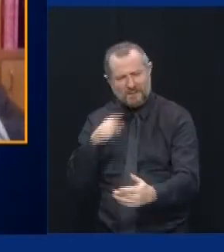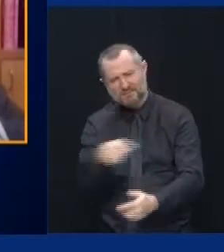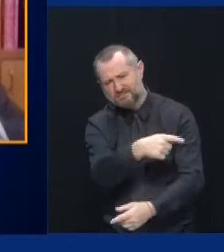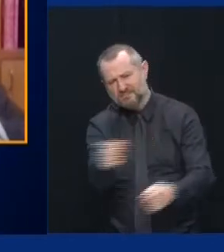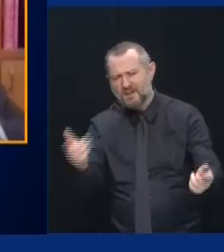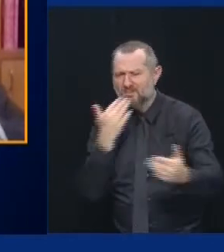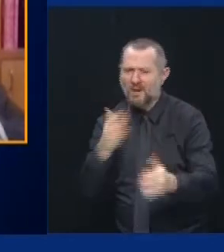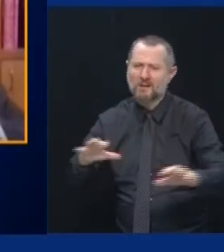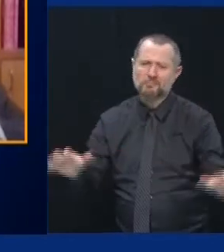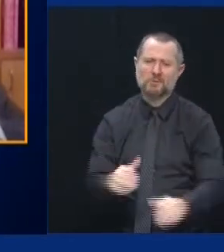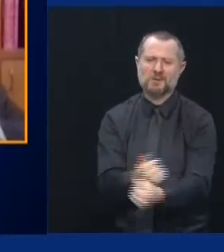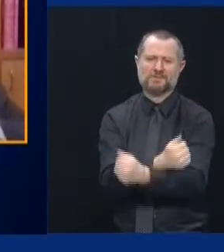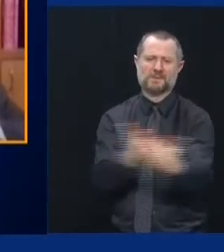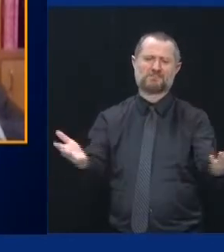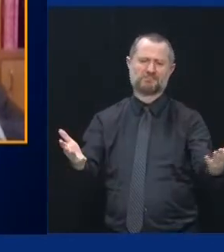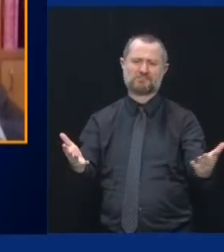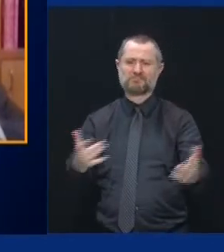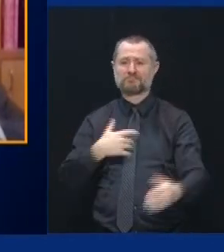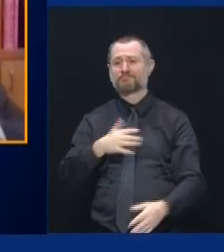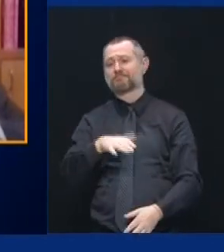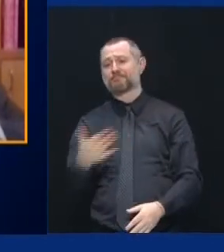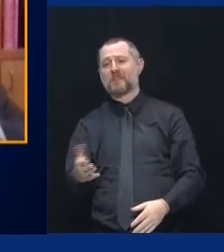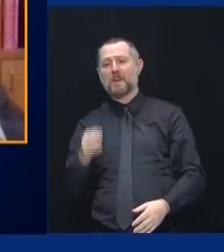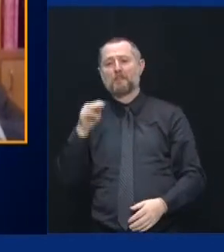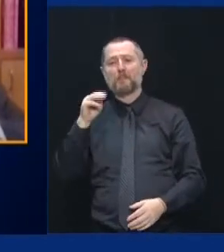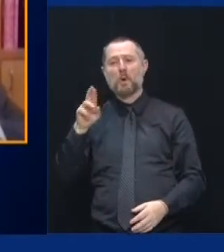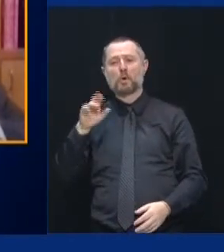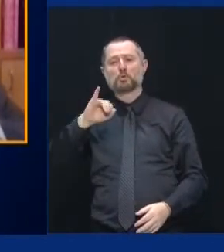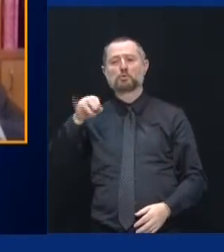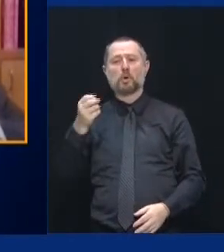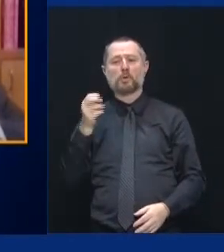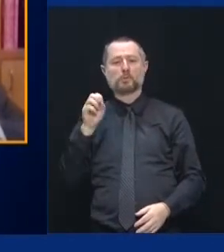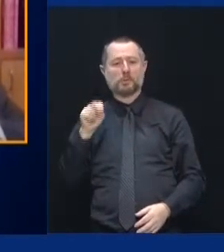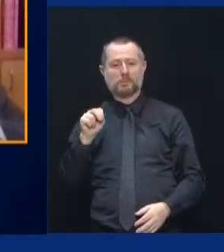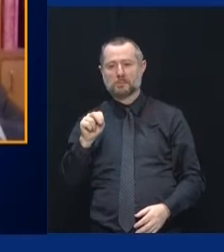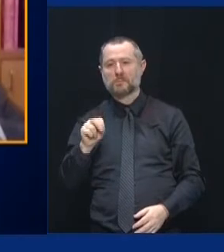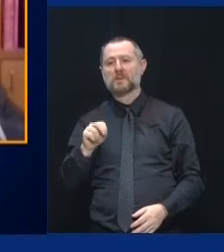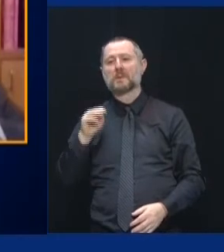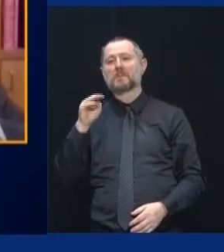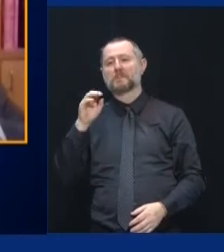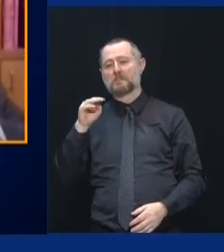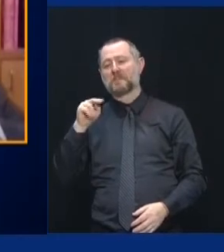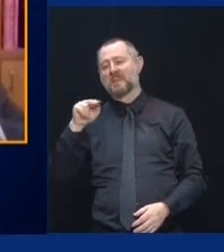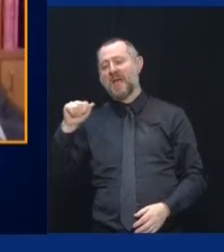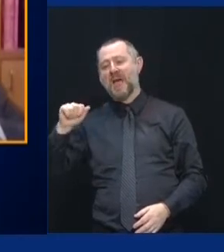DOES GET IT. AND THIS WAS A DRAMATIC AND QUICK RESPONSE SO THANK YOU VERY MUCH FOR THE WORK AND FOR